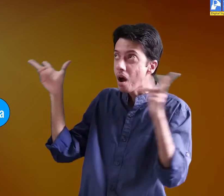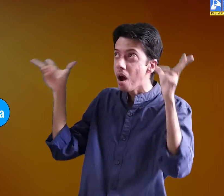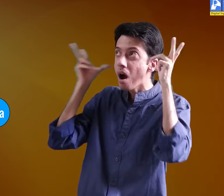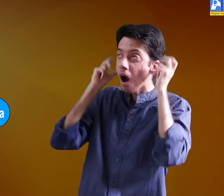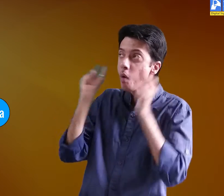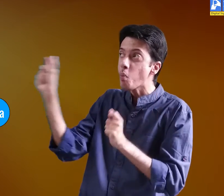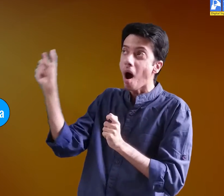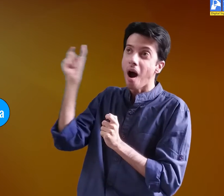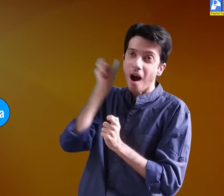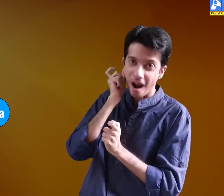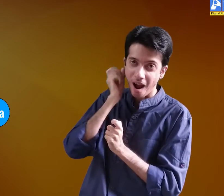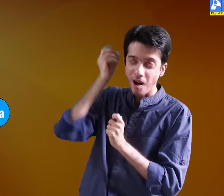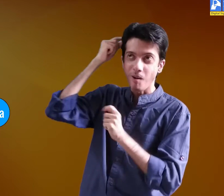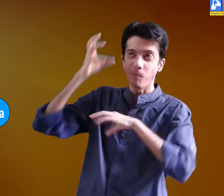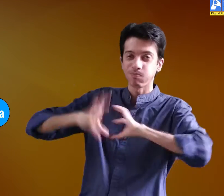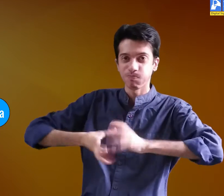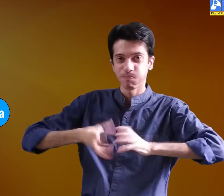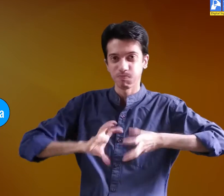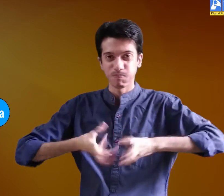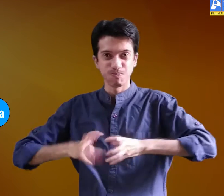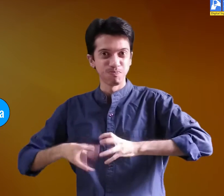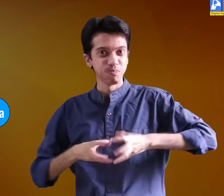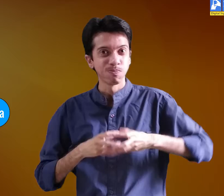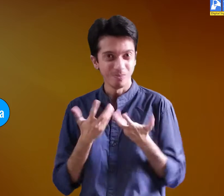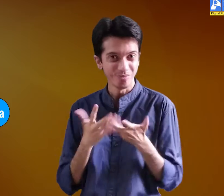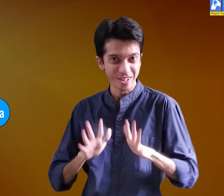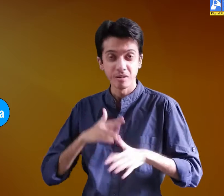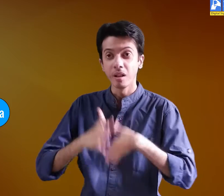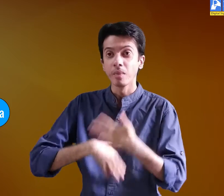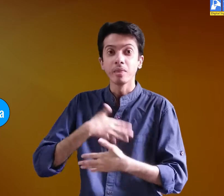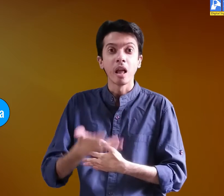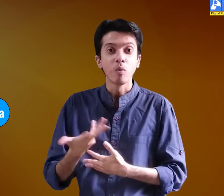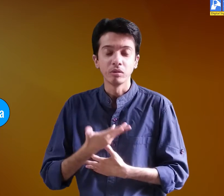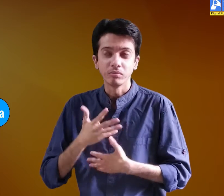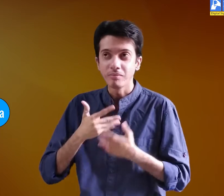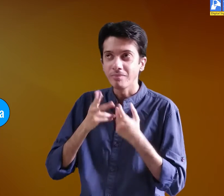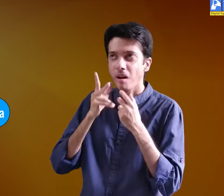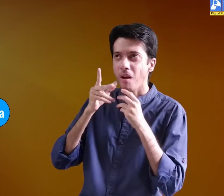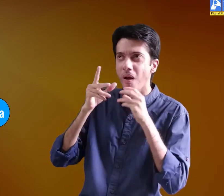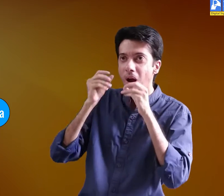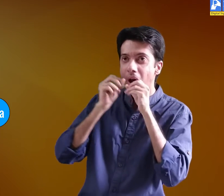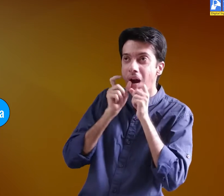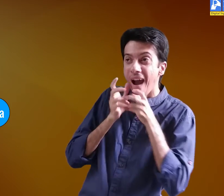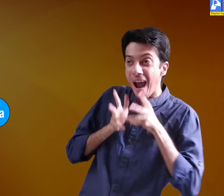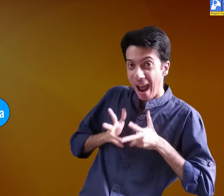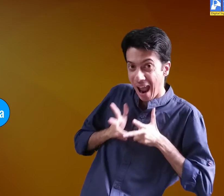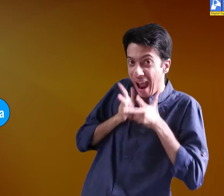the face of their mother and her voice. They only listen to what their mother is speaking to them